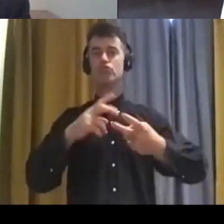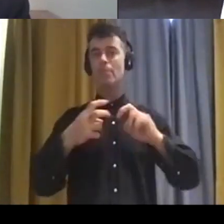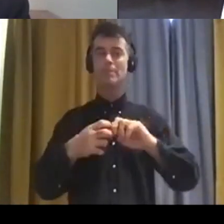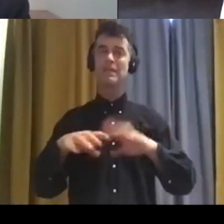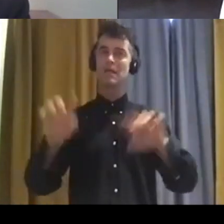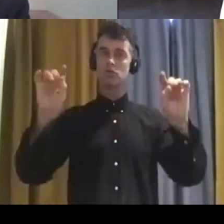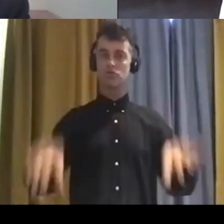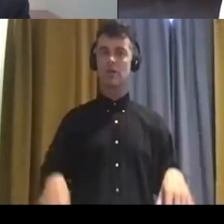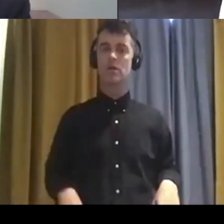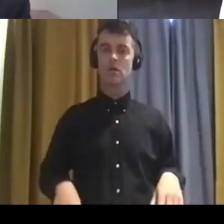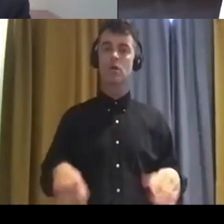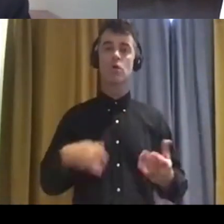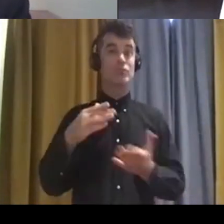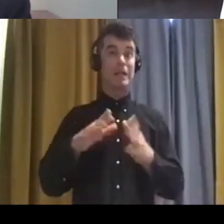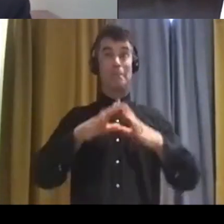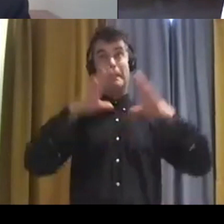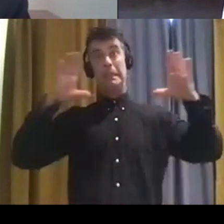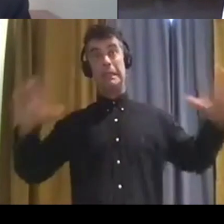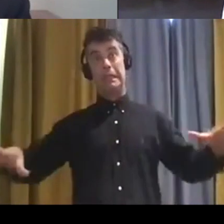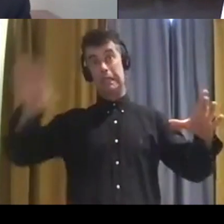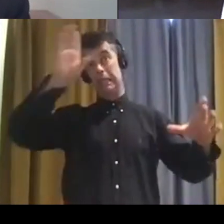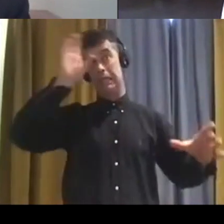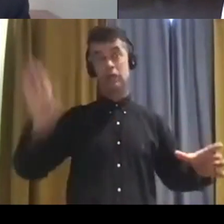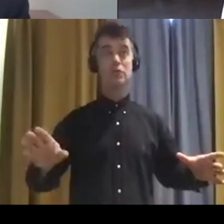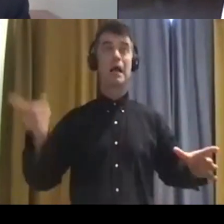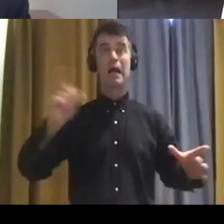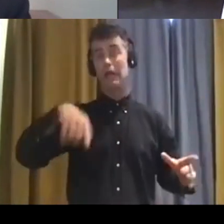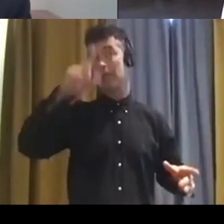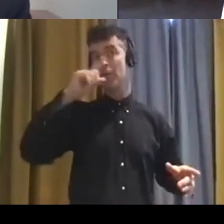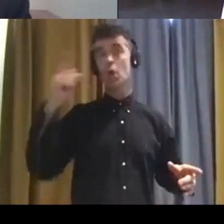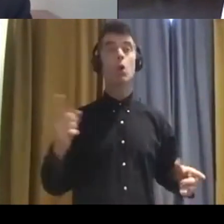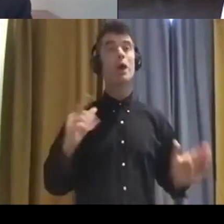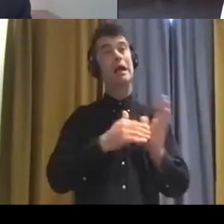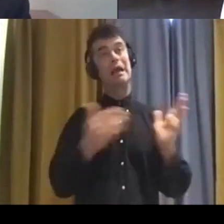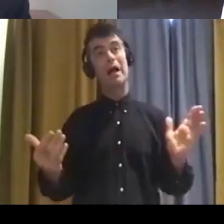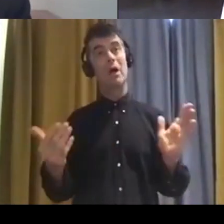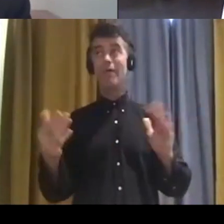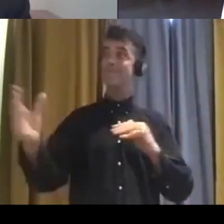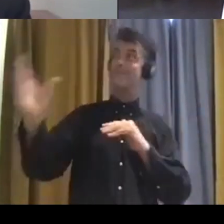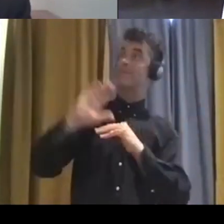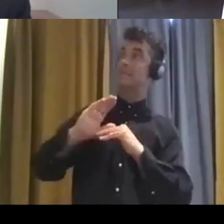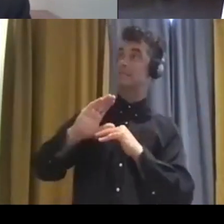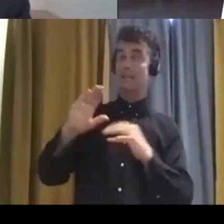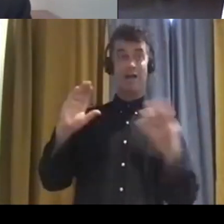We are a really big country and people who now have funding and money can't actually